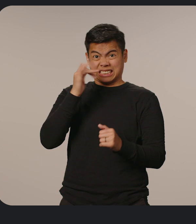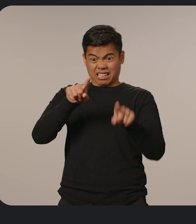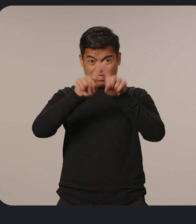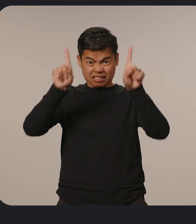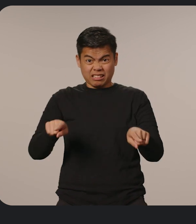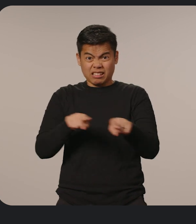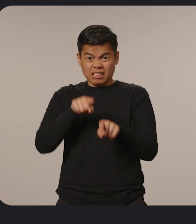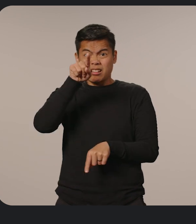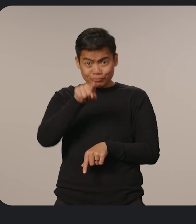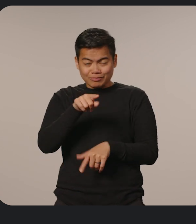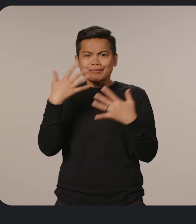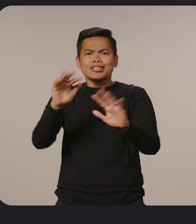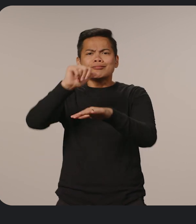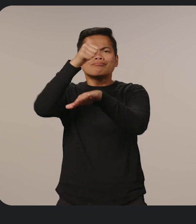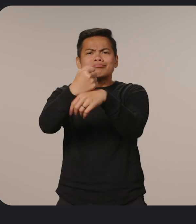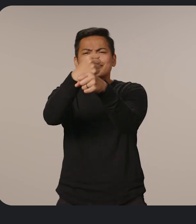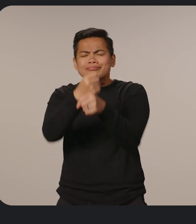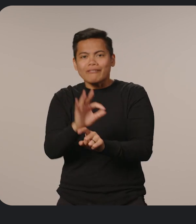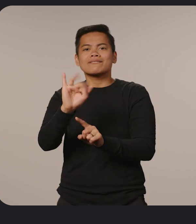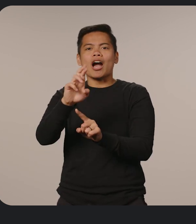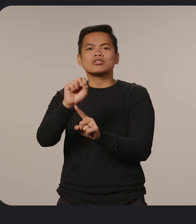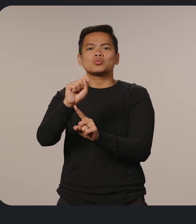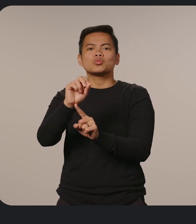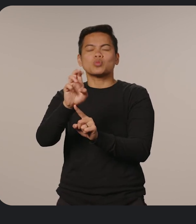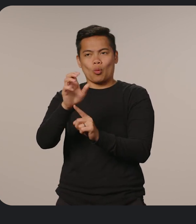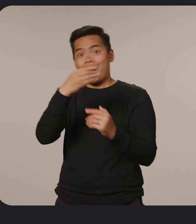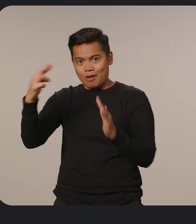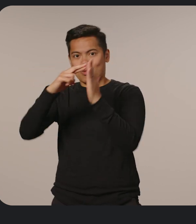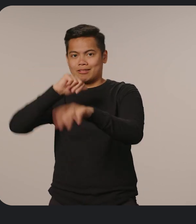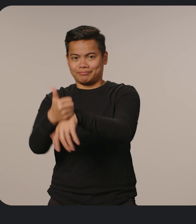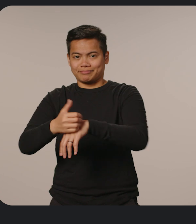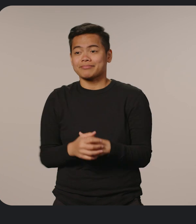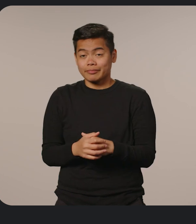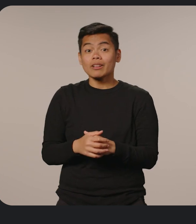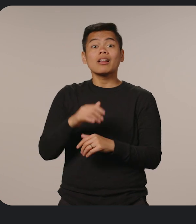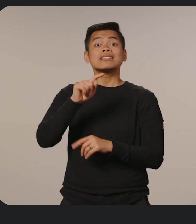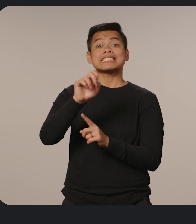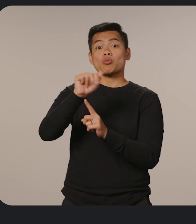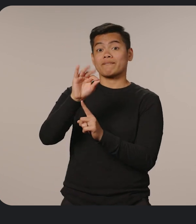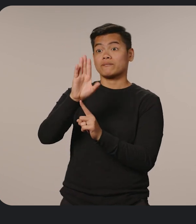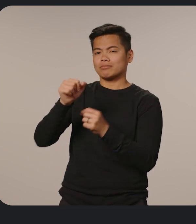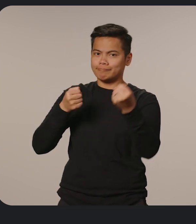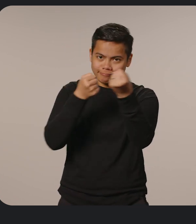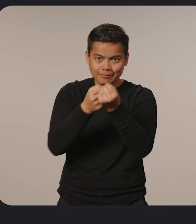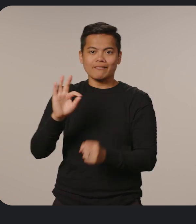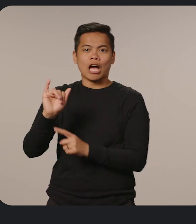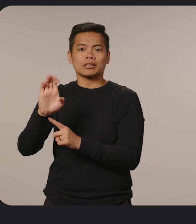has been created with firestore and rules terraform support for Firebase and